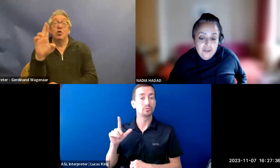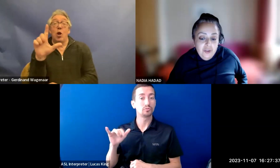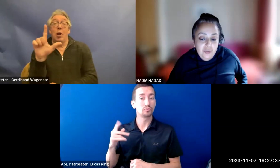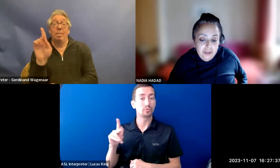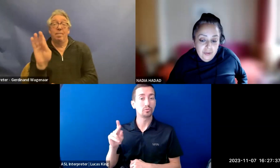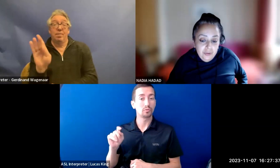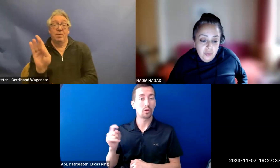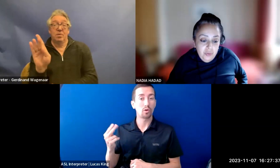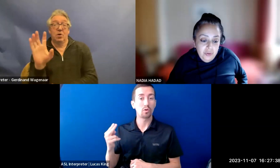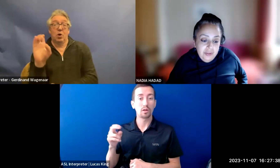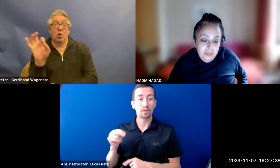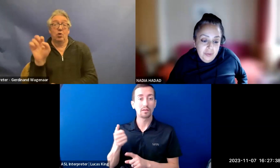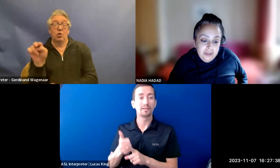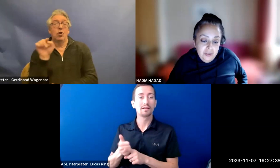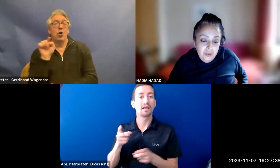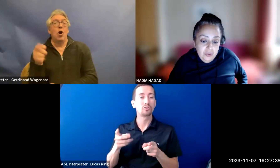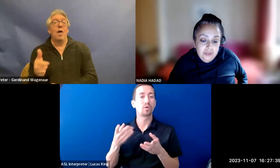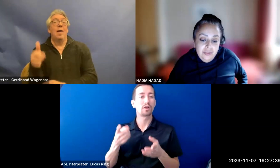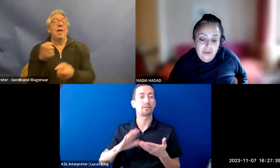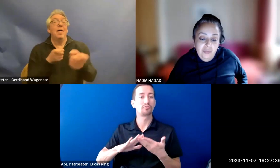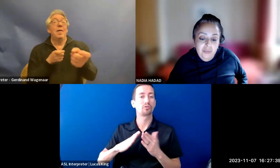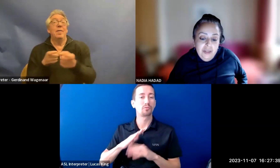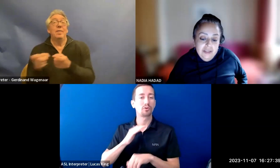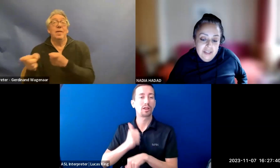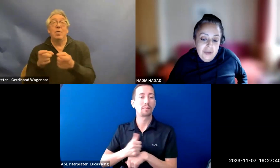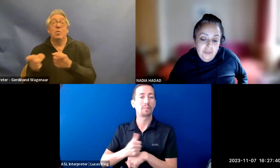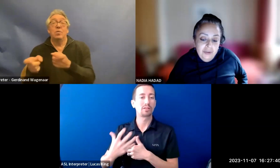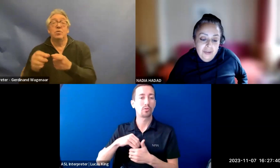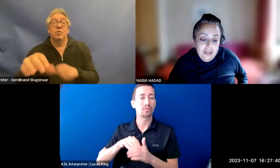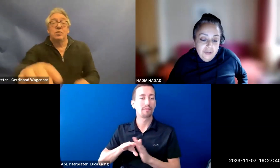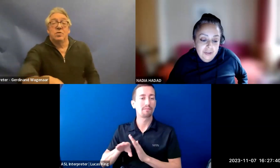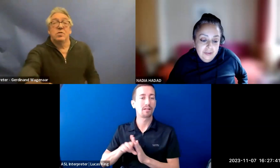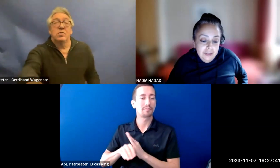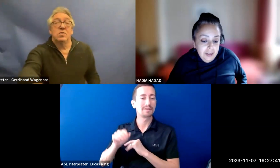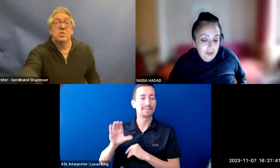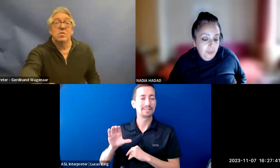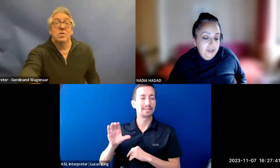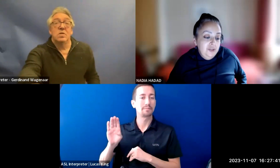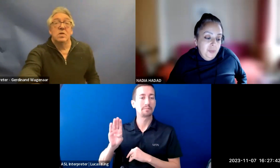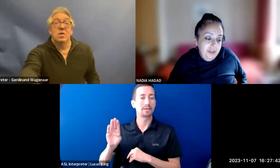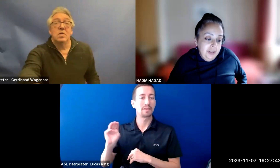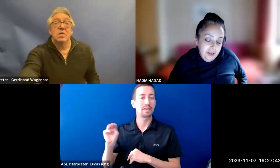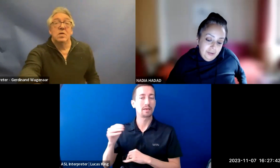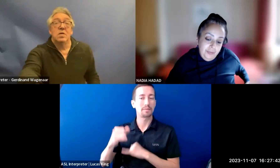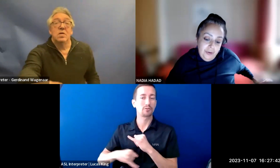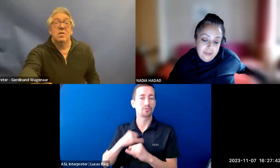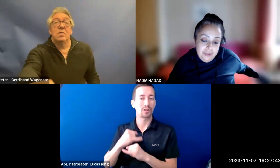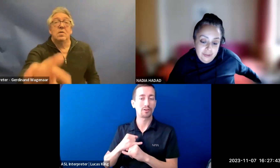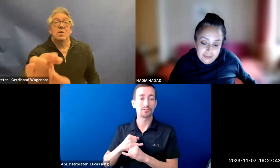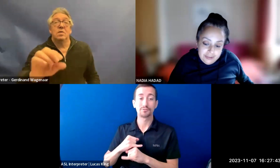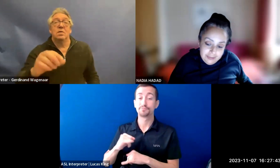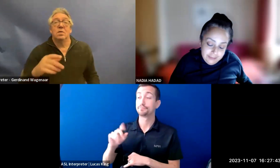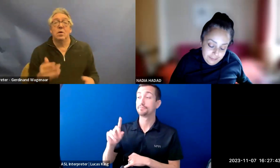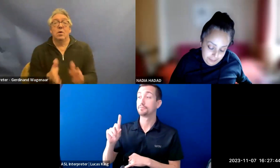He is a director of the Community-Based Inclusive Development at CBM International. The floor is yours.